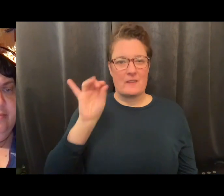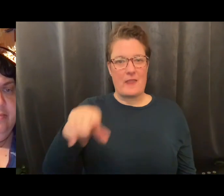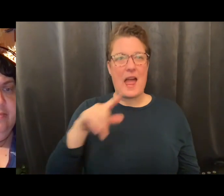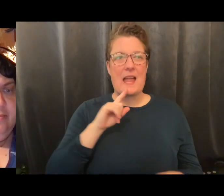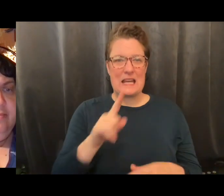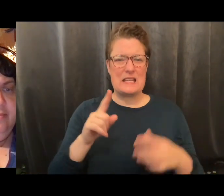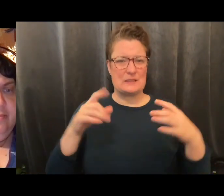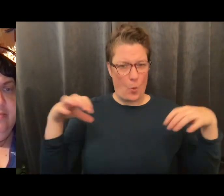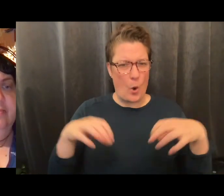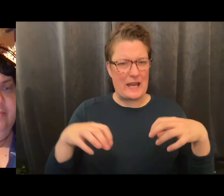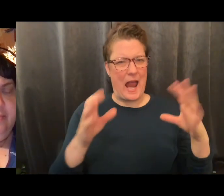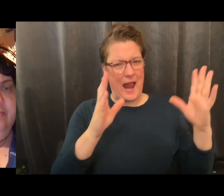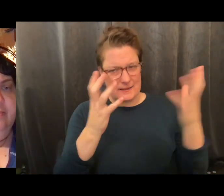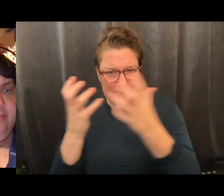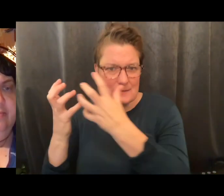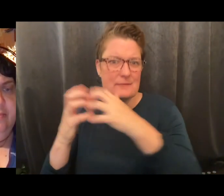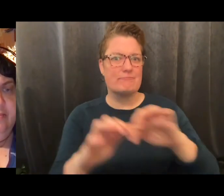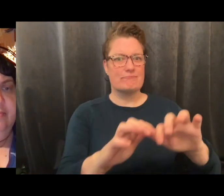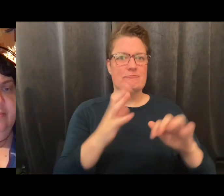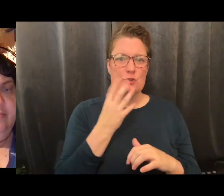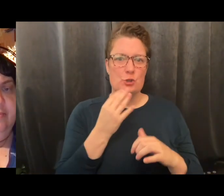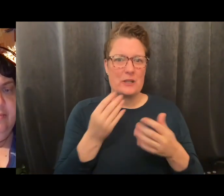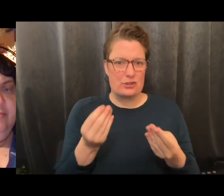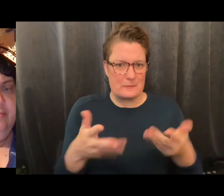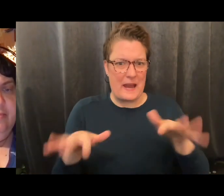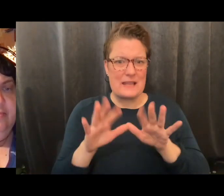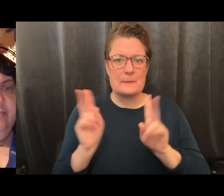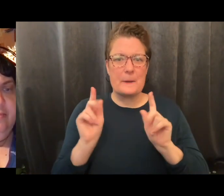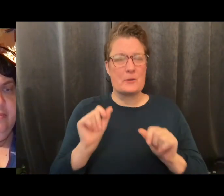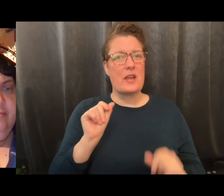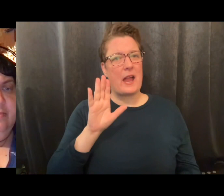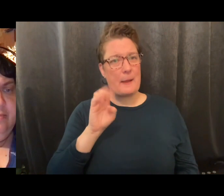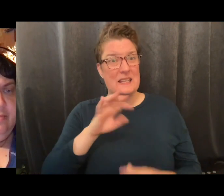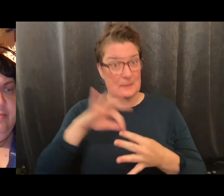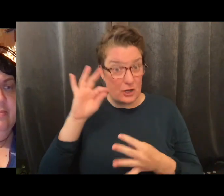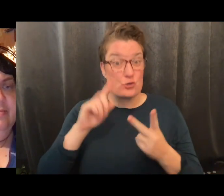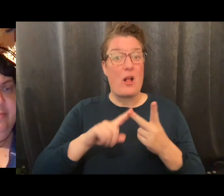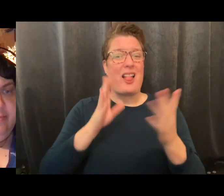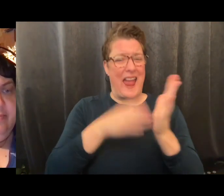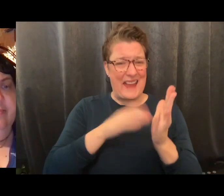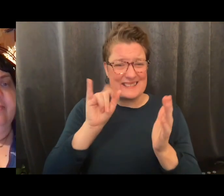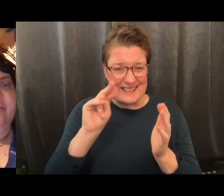people can be spiritual, anti-Zionist, creative, activists all in one place.